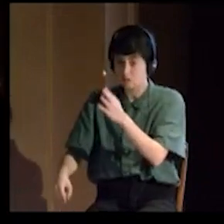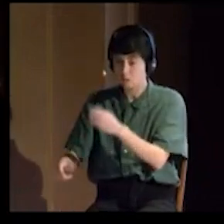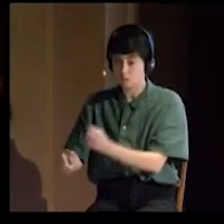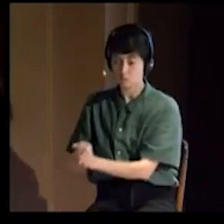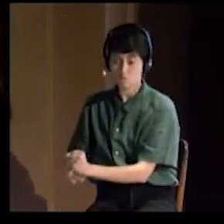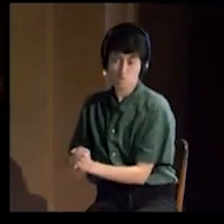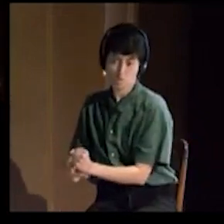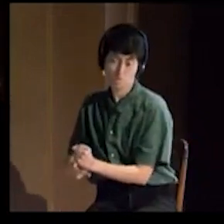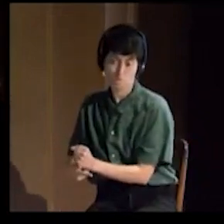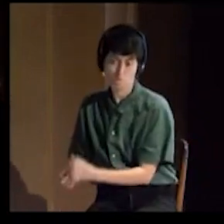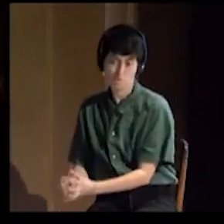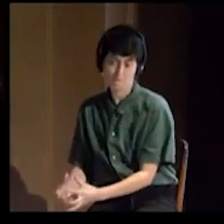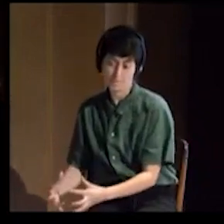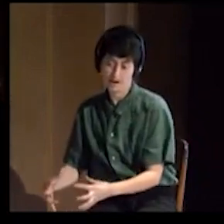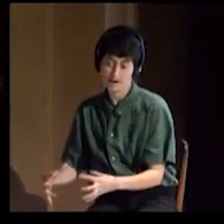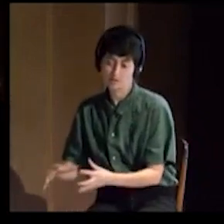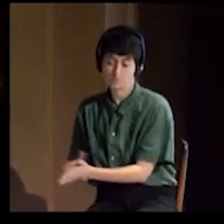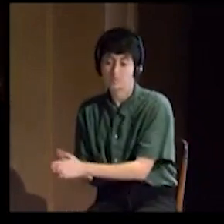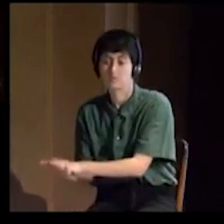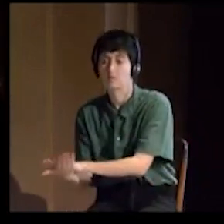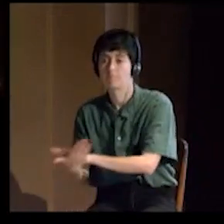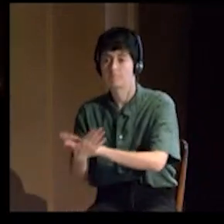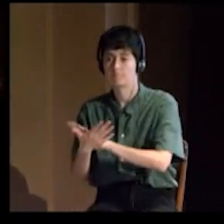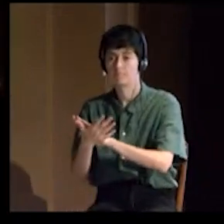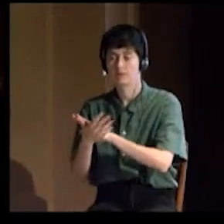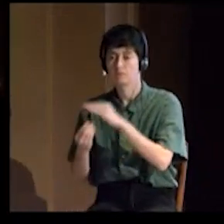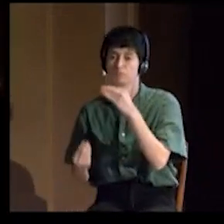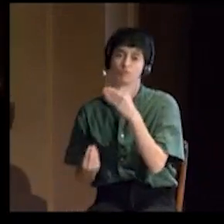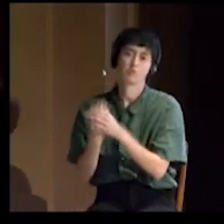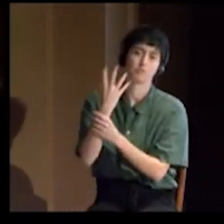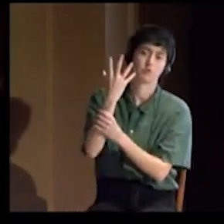or crystallization underground.